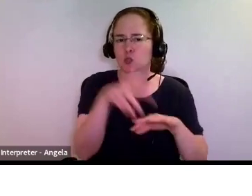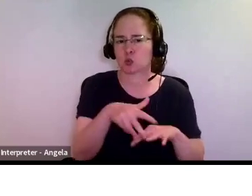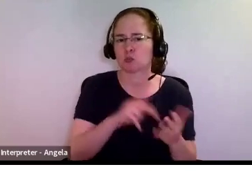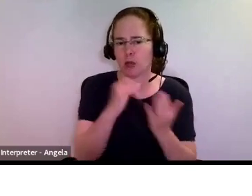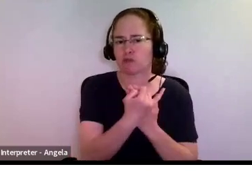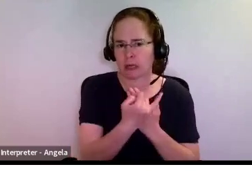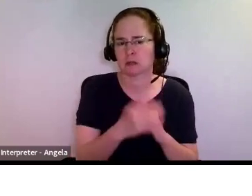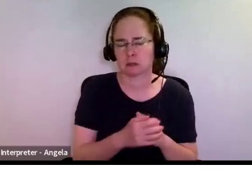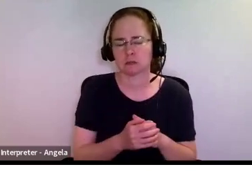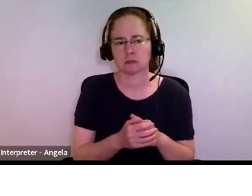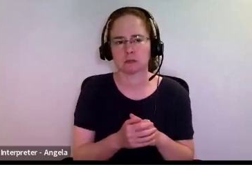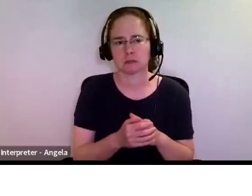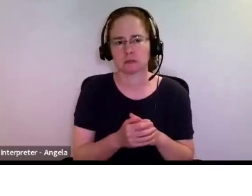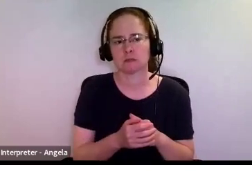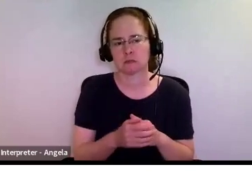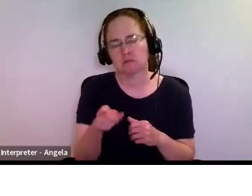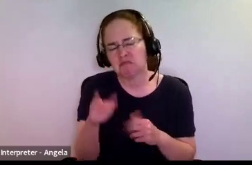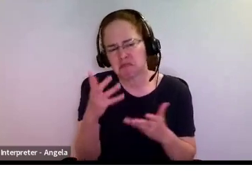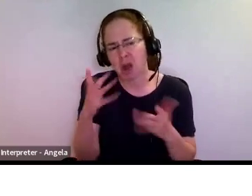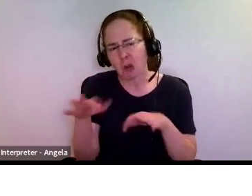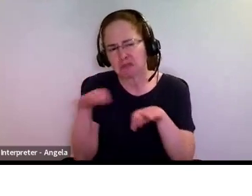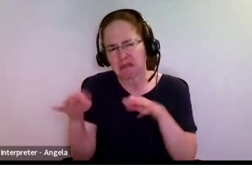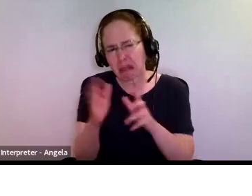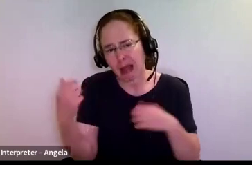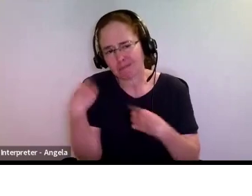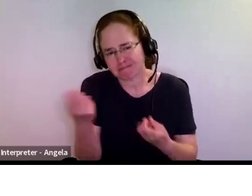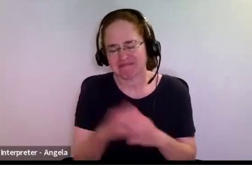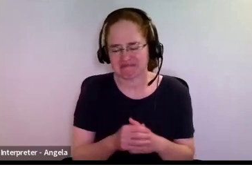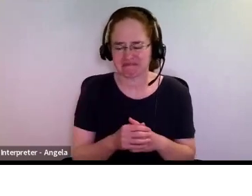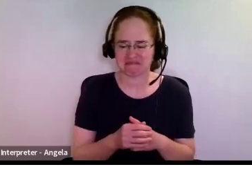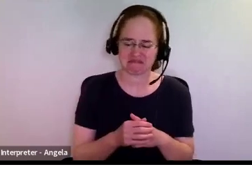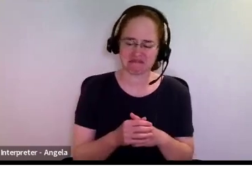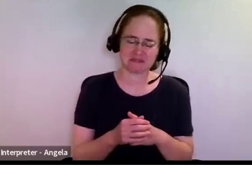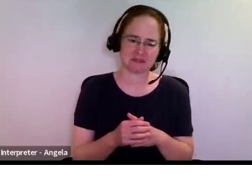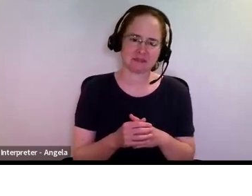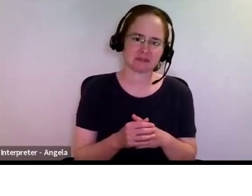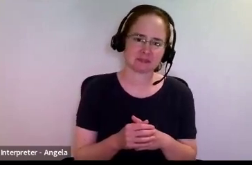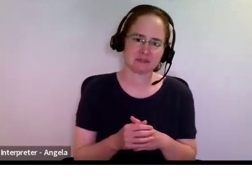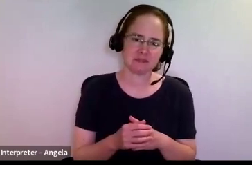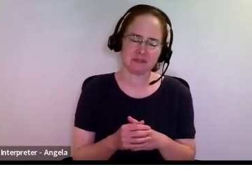think you've heard a great deal about the vision for the work.